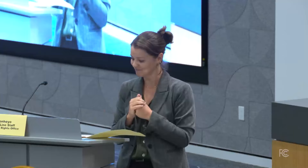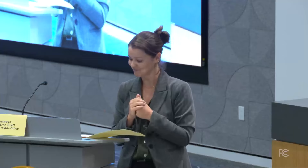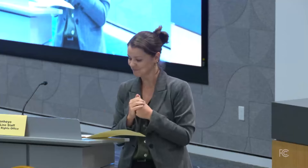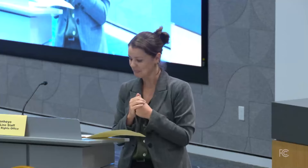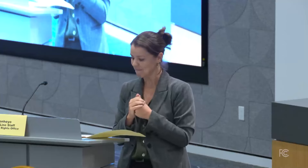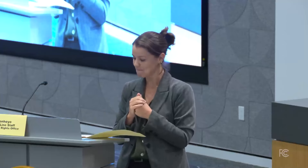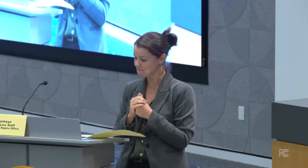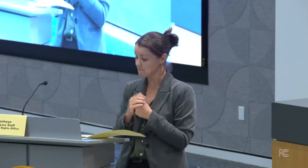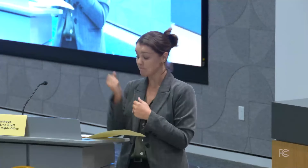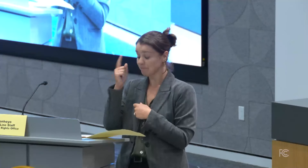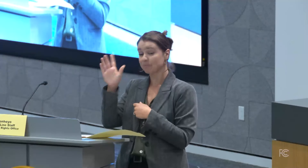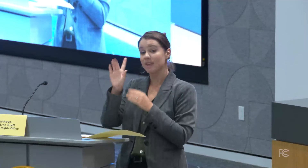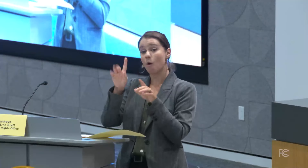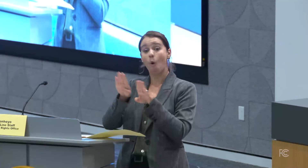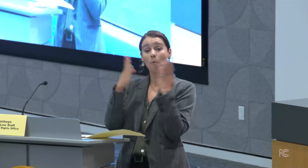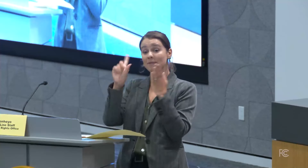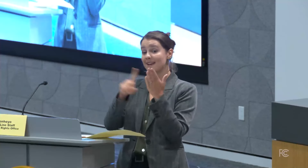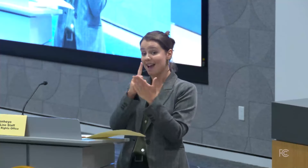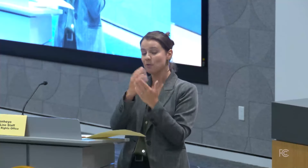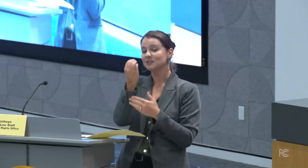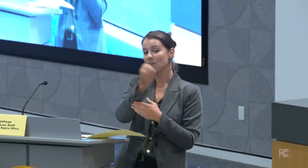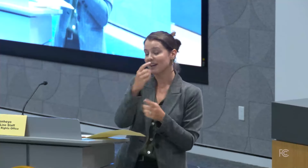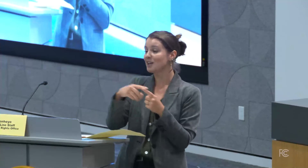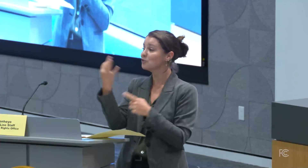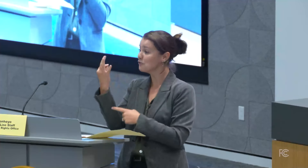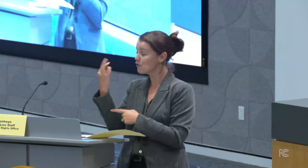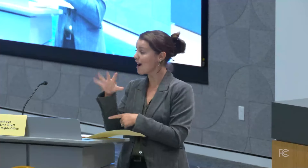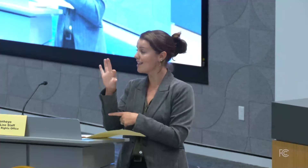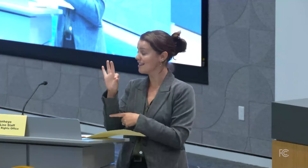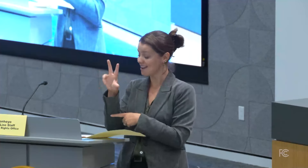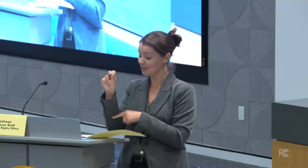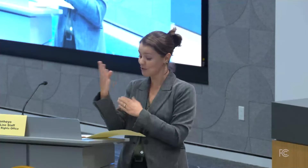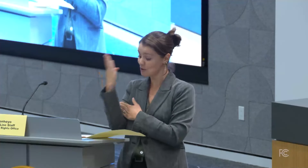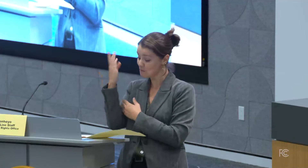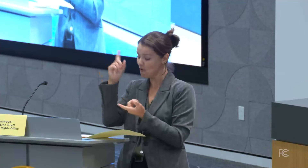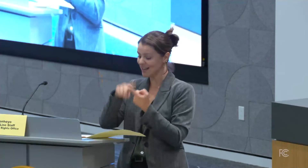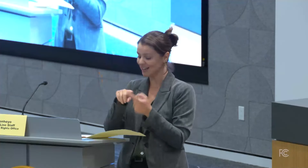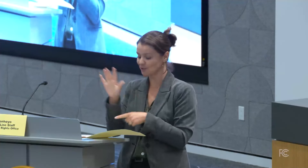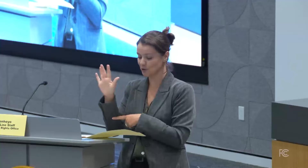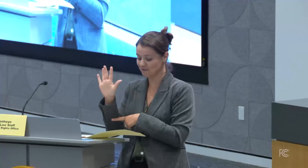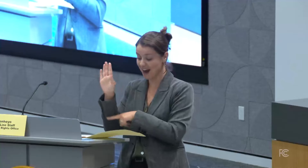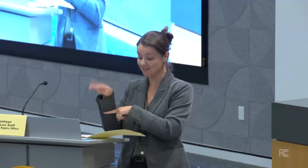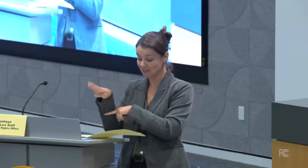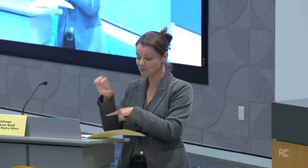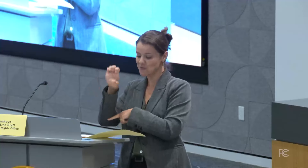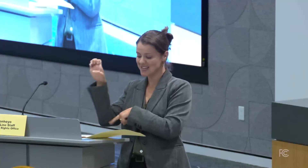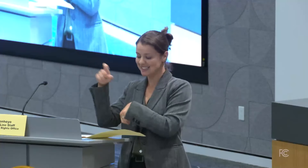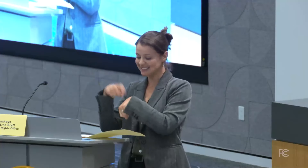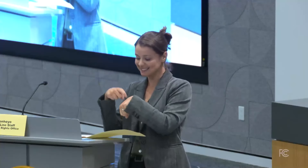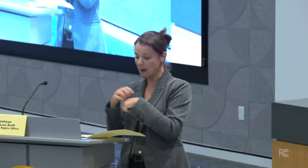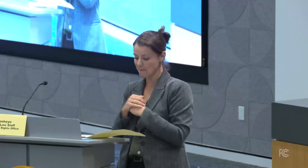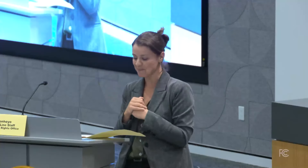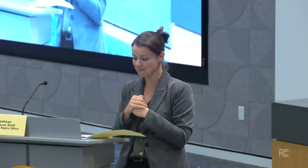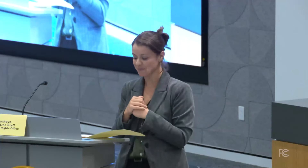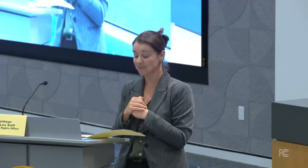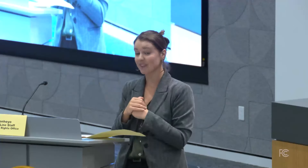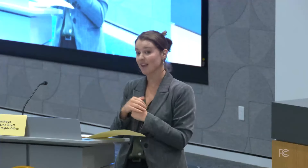OTHERS. PRIOR TO 2014 ASL FLUENT